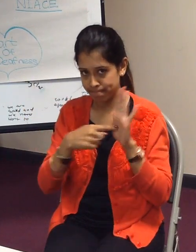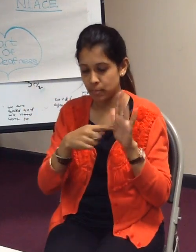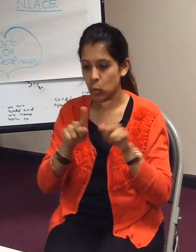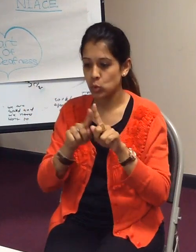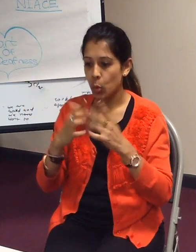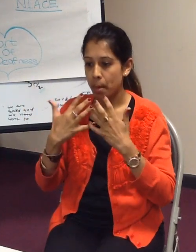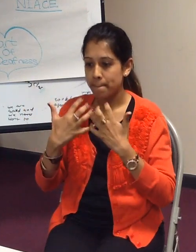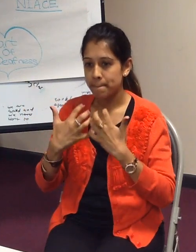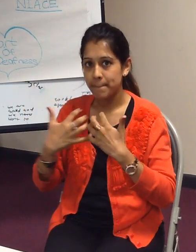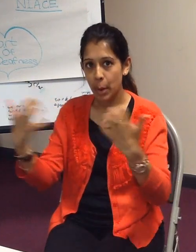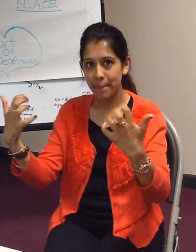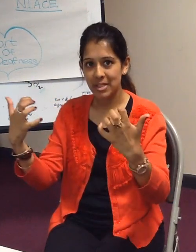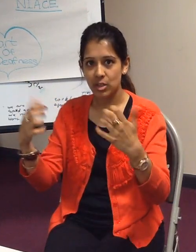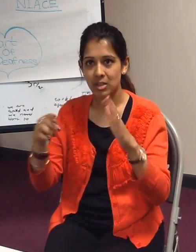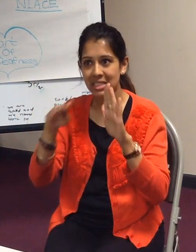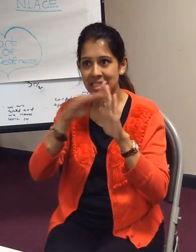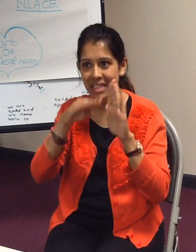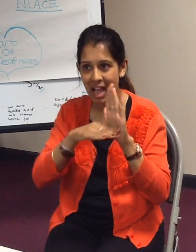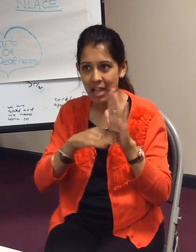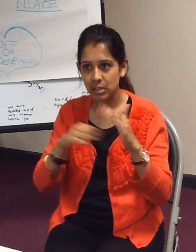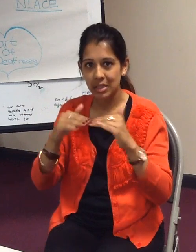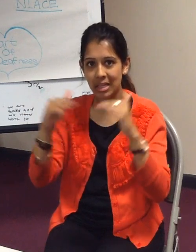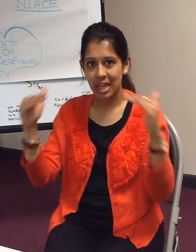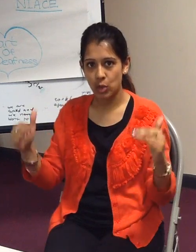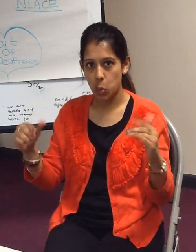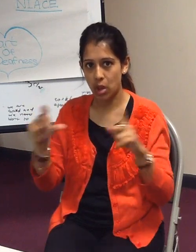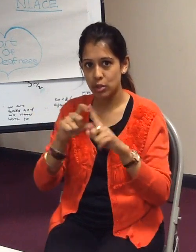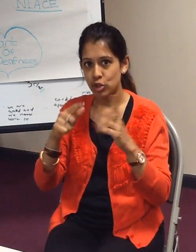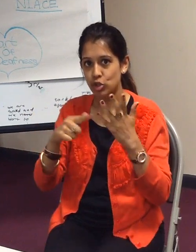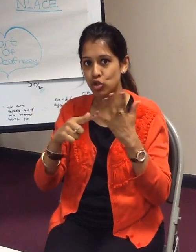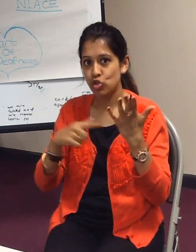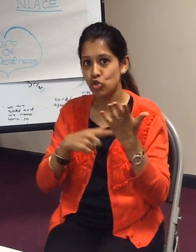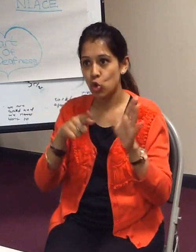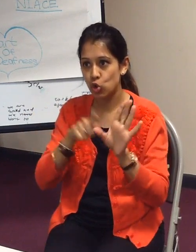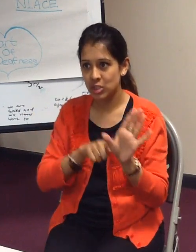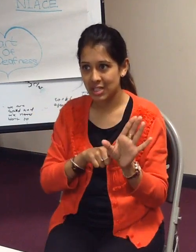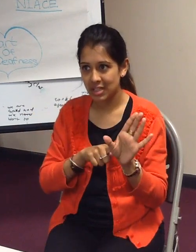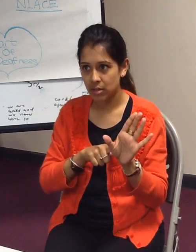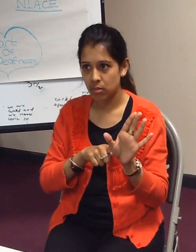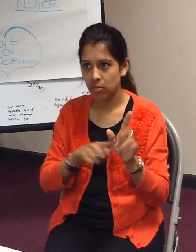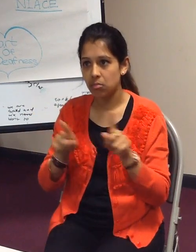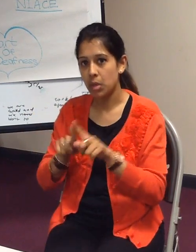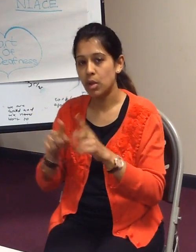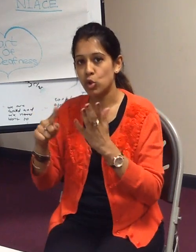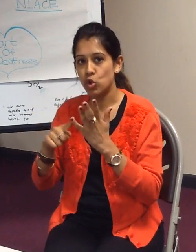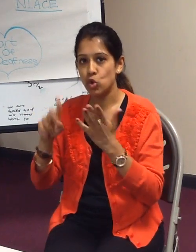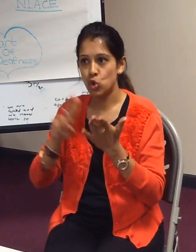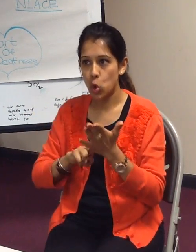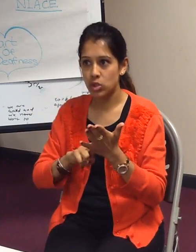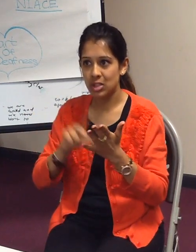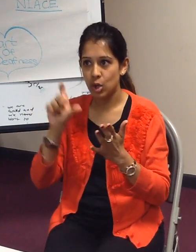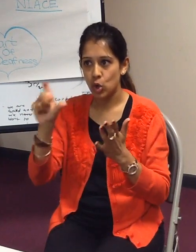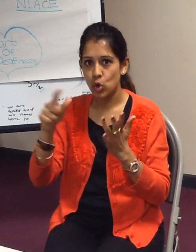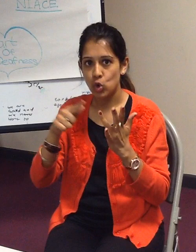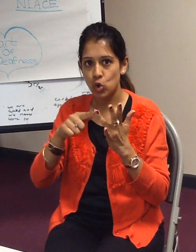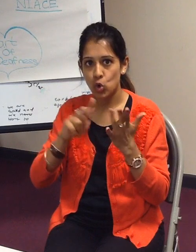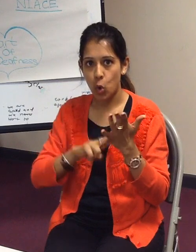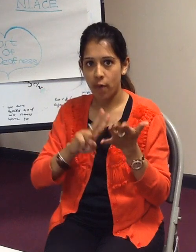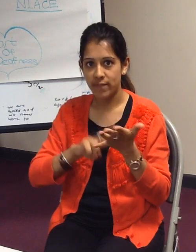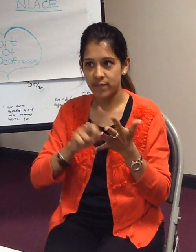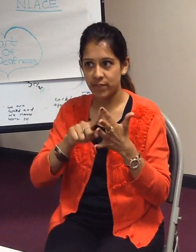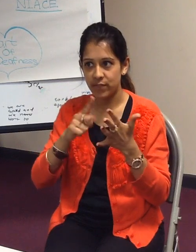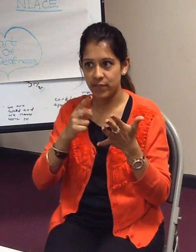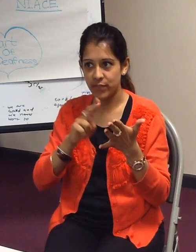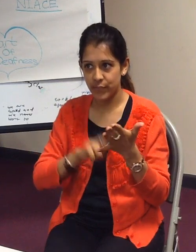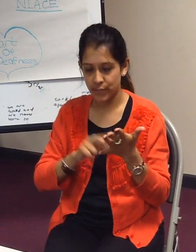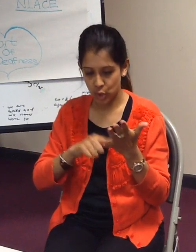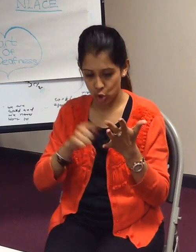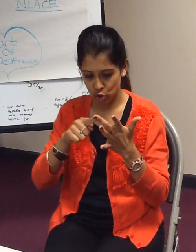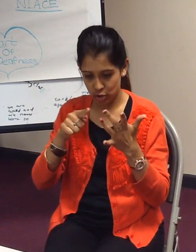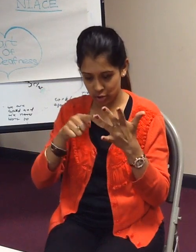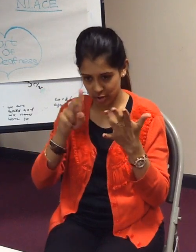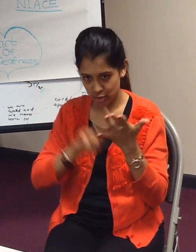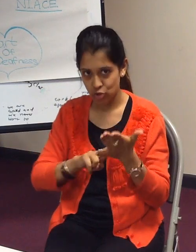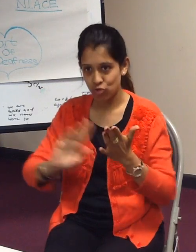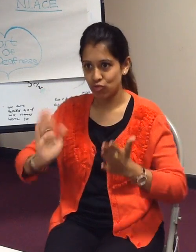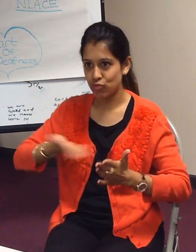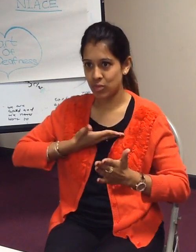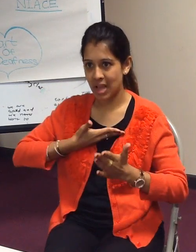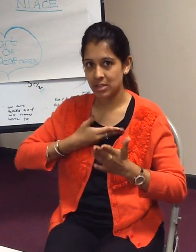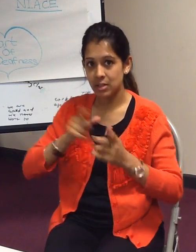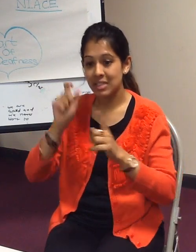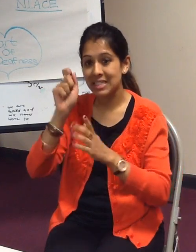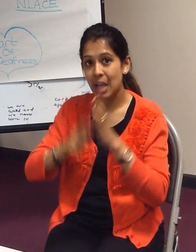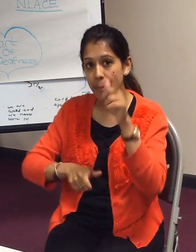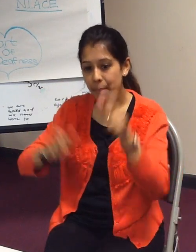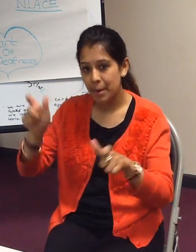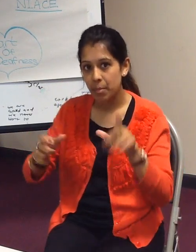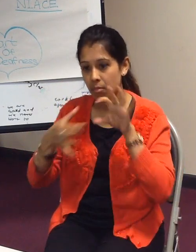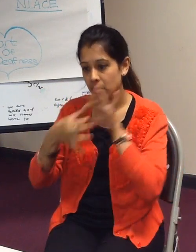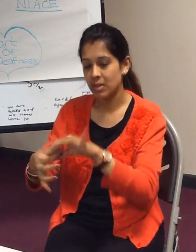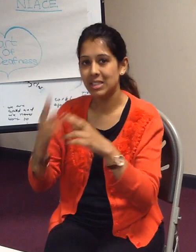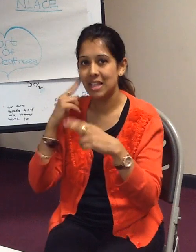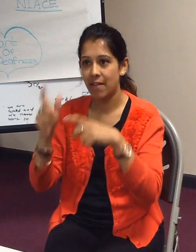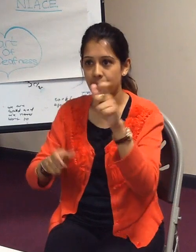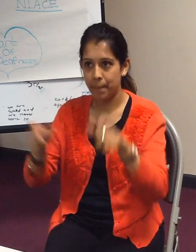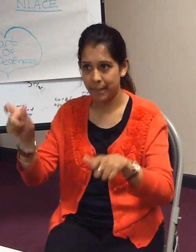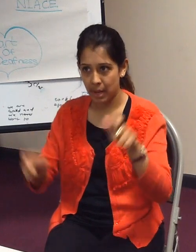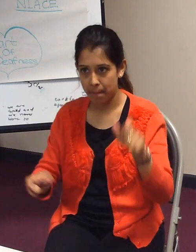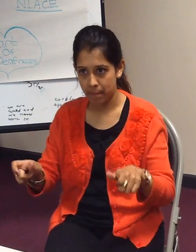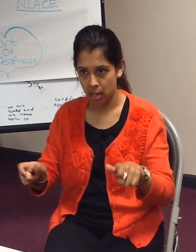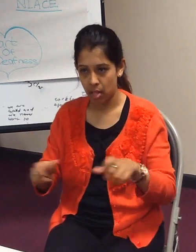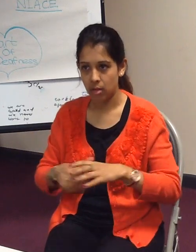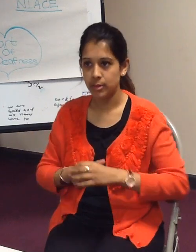The Public Sector Equality Duty and the UN Convention on the Rights of Persons with Disabilities with regard to Deaf people.